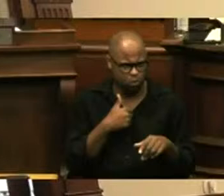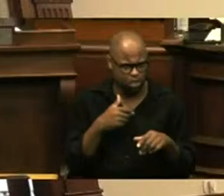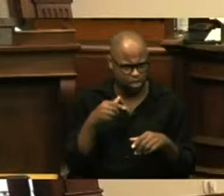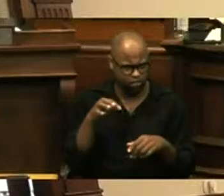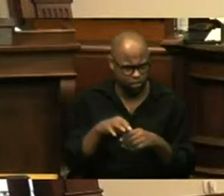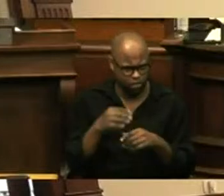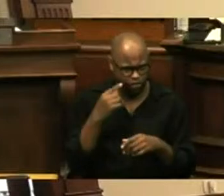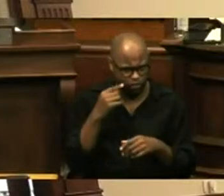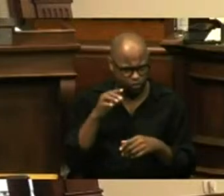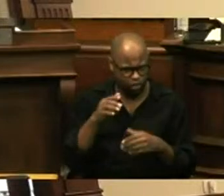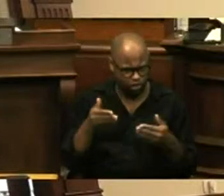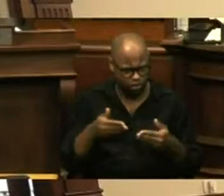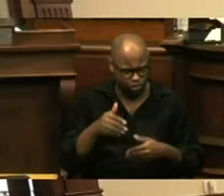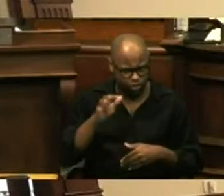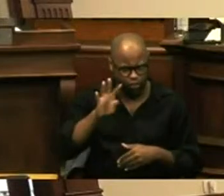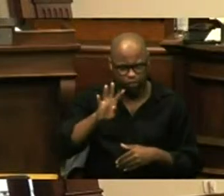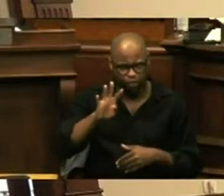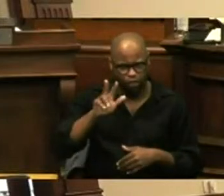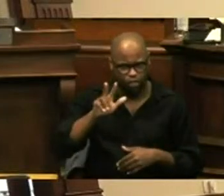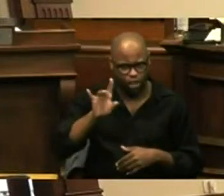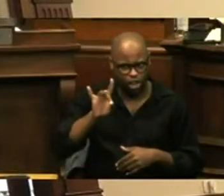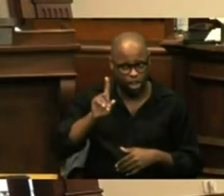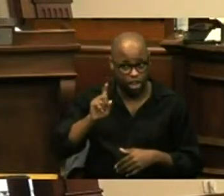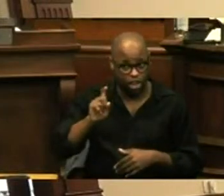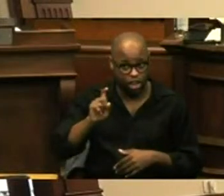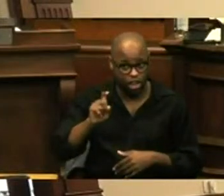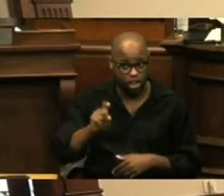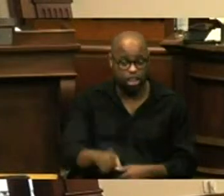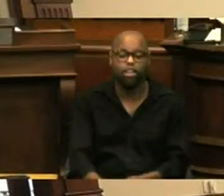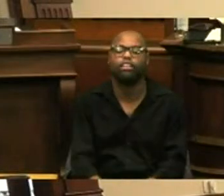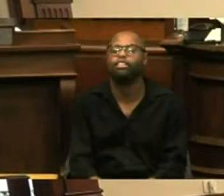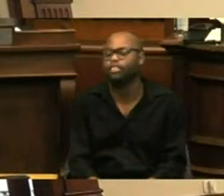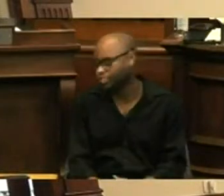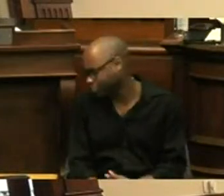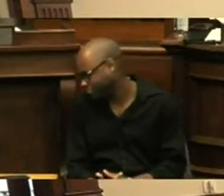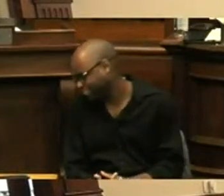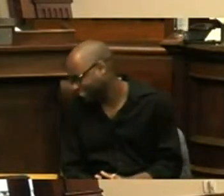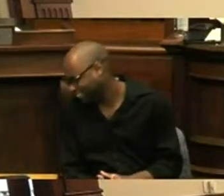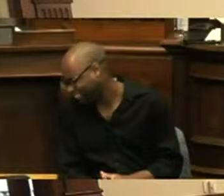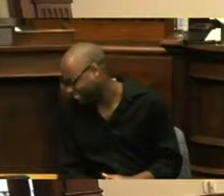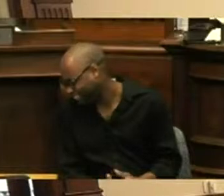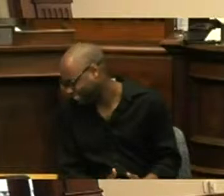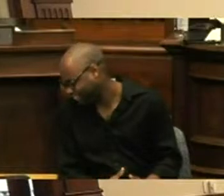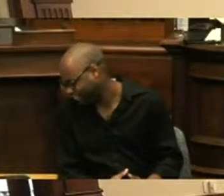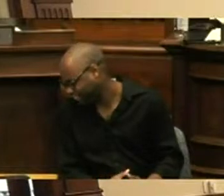have a quick question. I'm